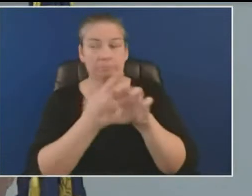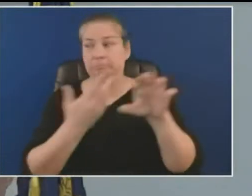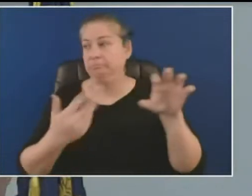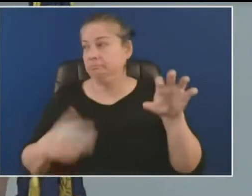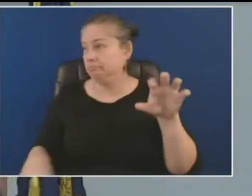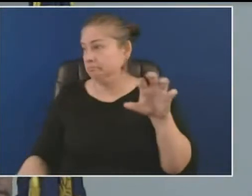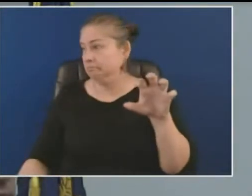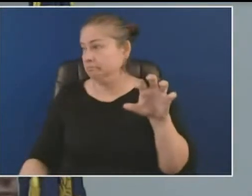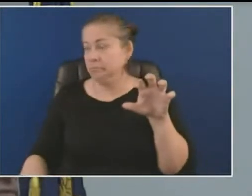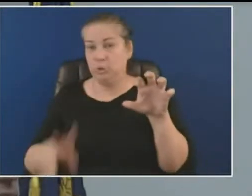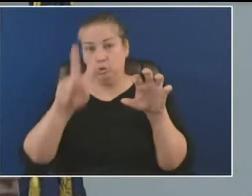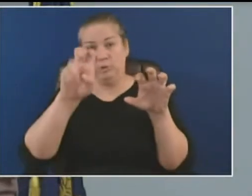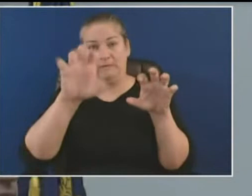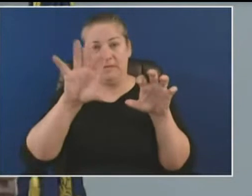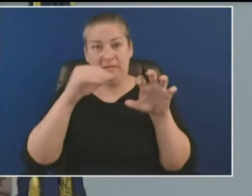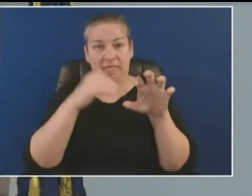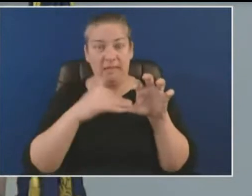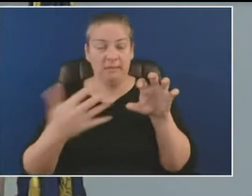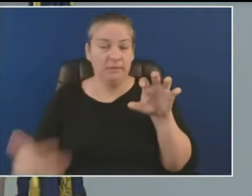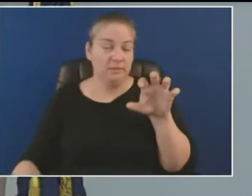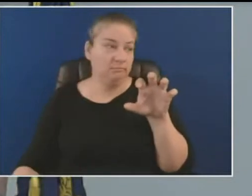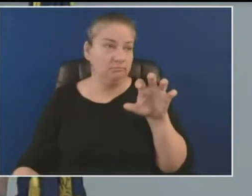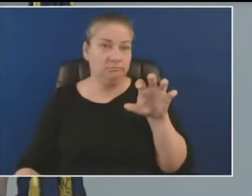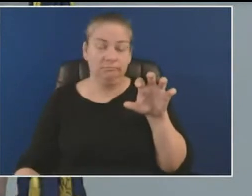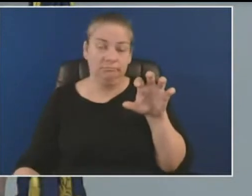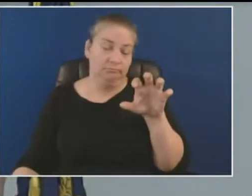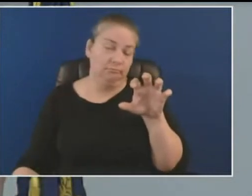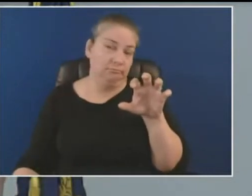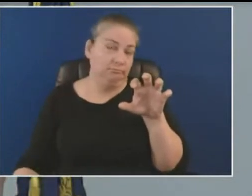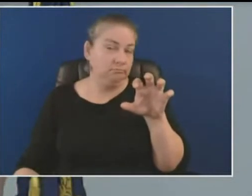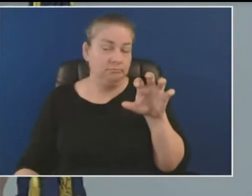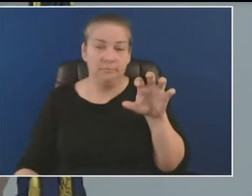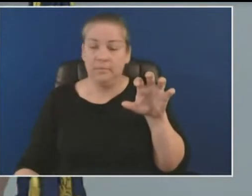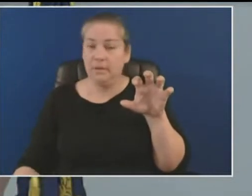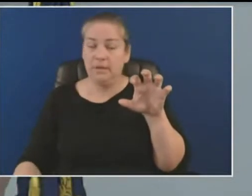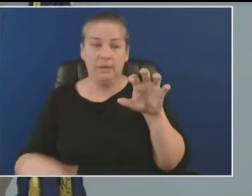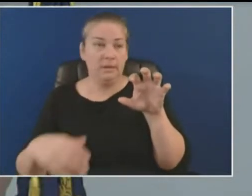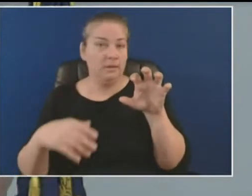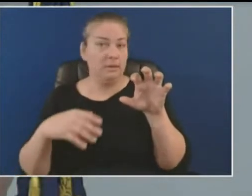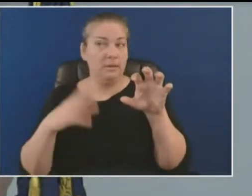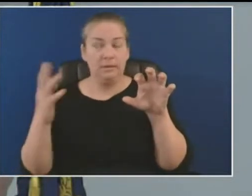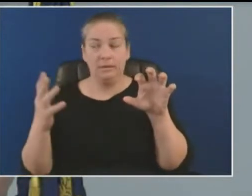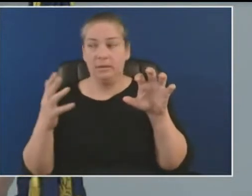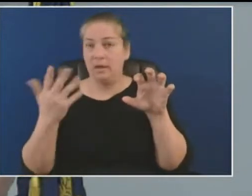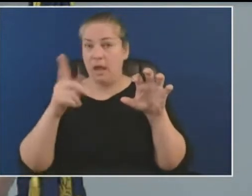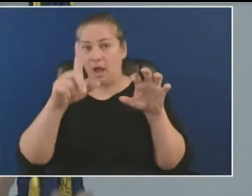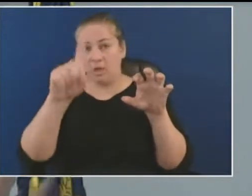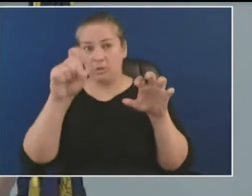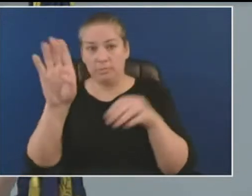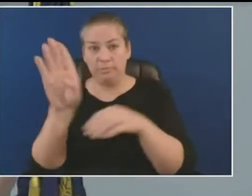250,000 plus. And. 100 businesses at.